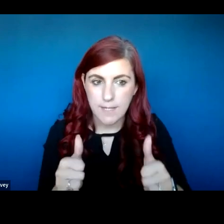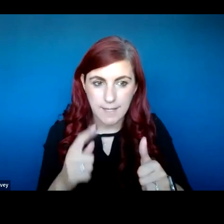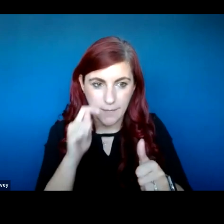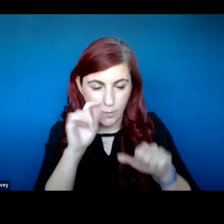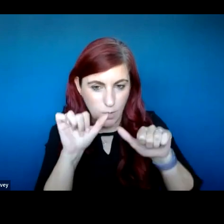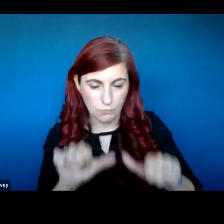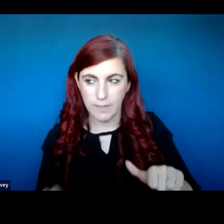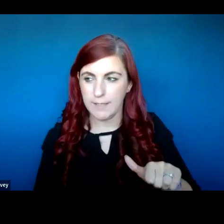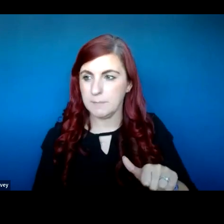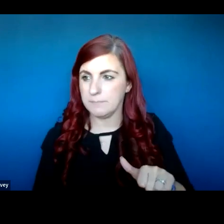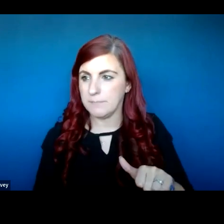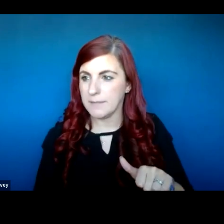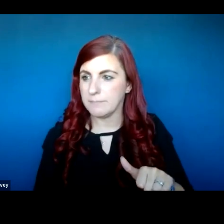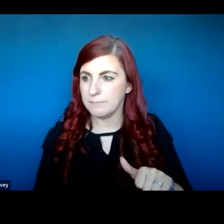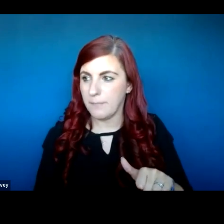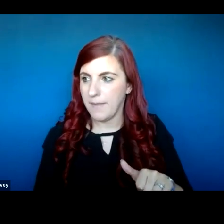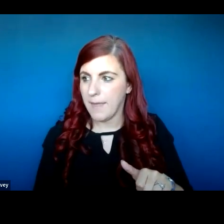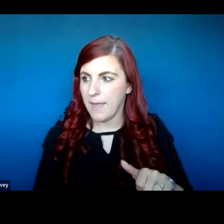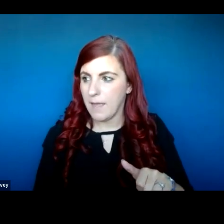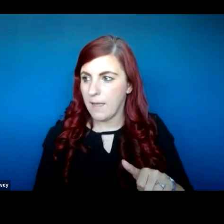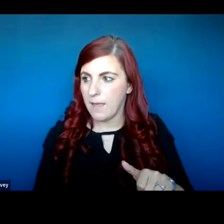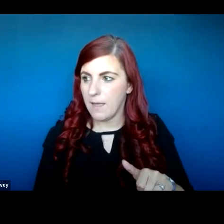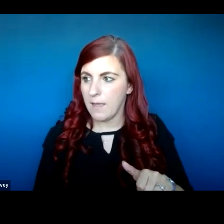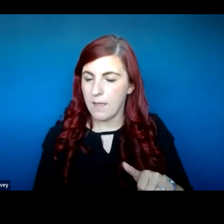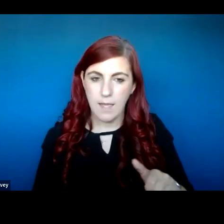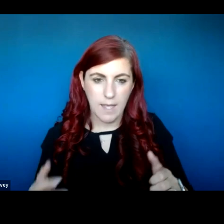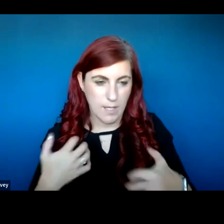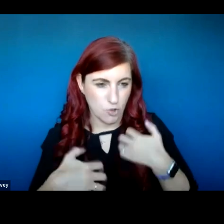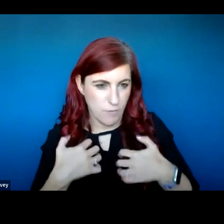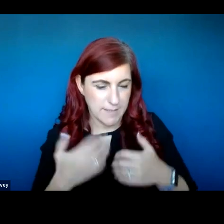have been very interesting presentations and a very stimulating discussion and